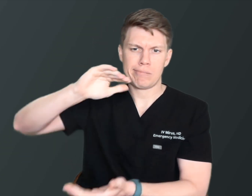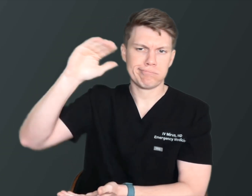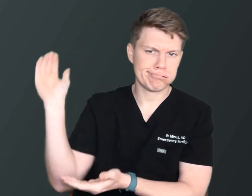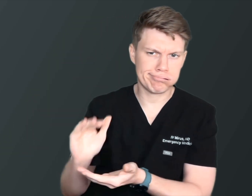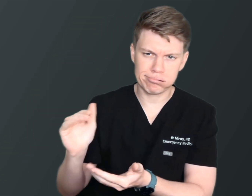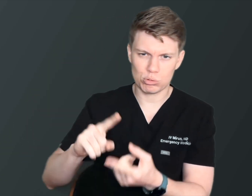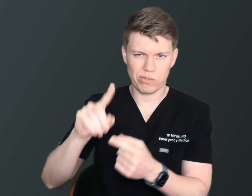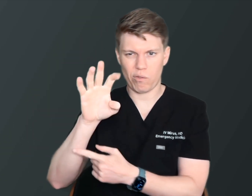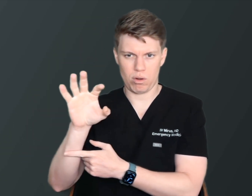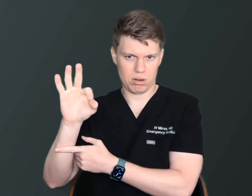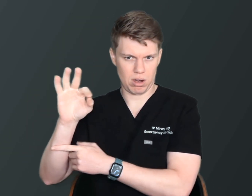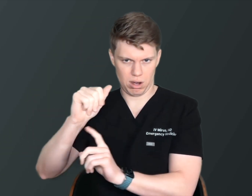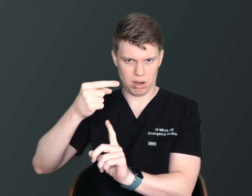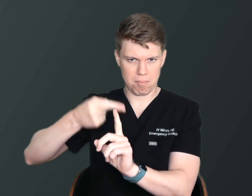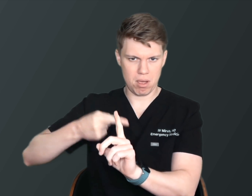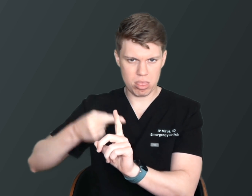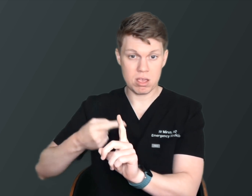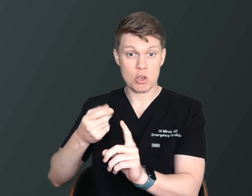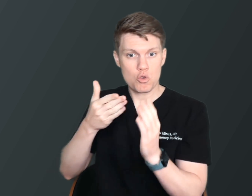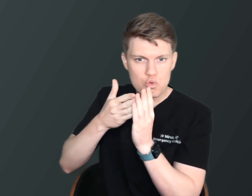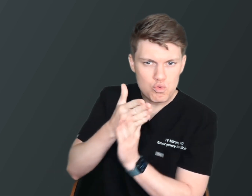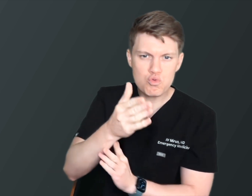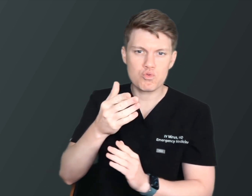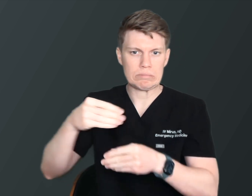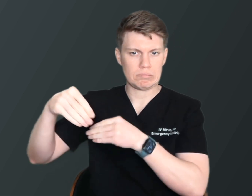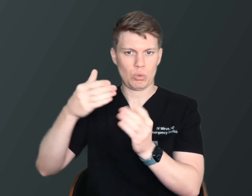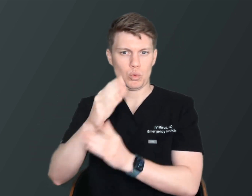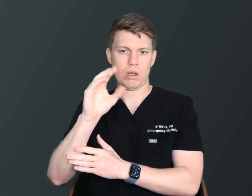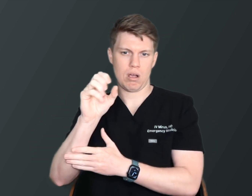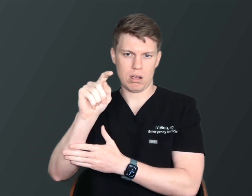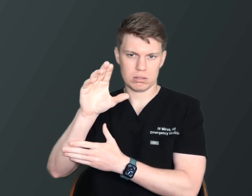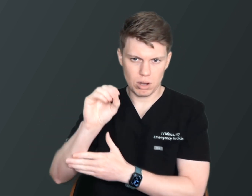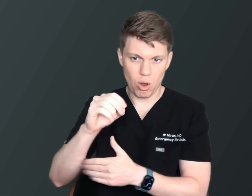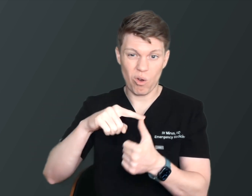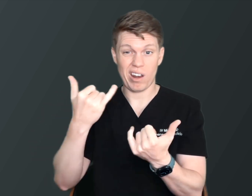It’s now down to $499 a month through stores like Costco